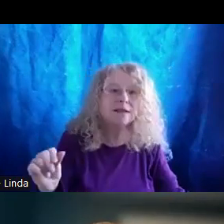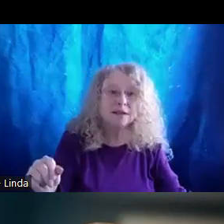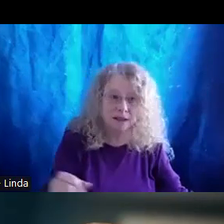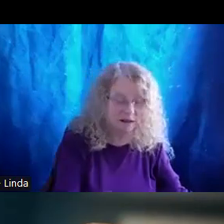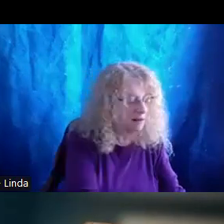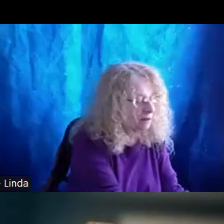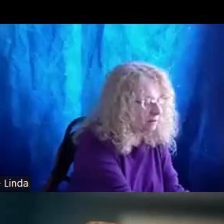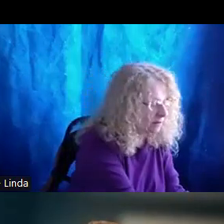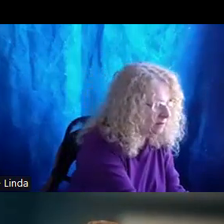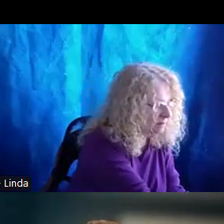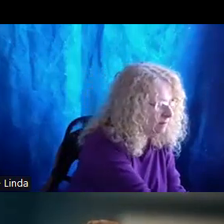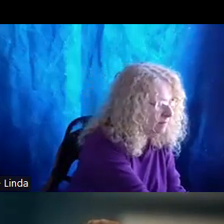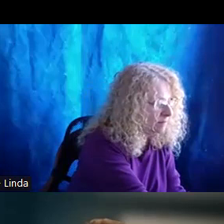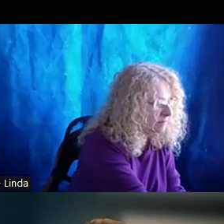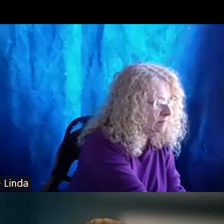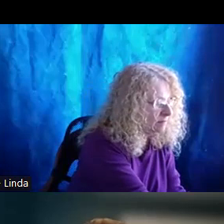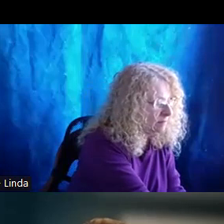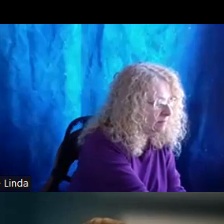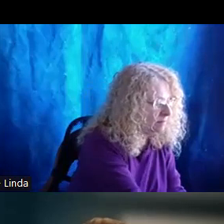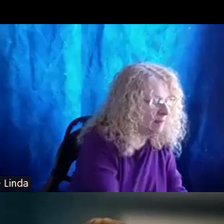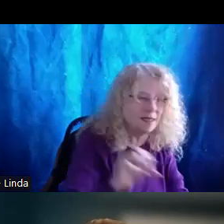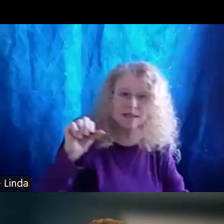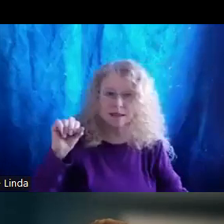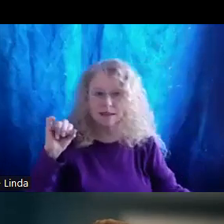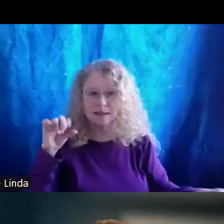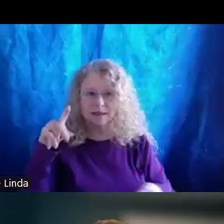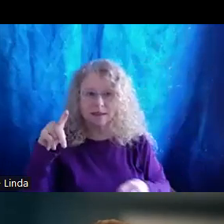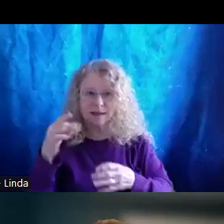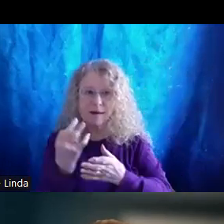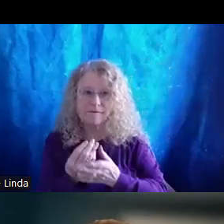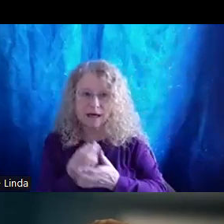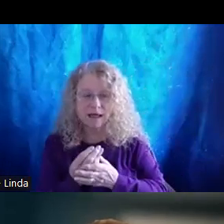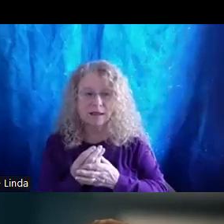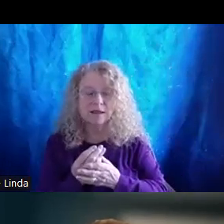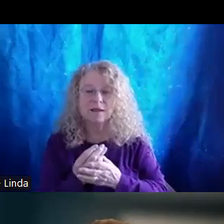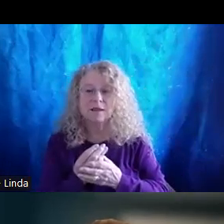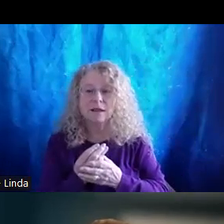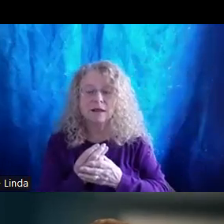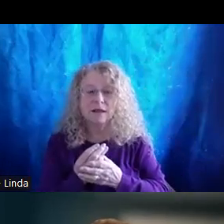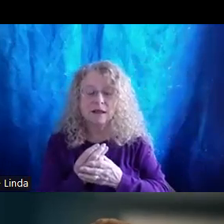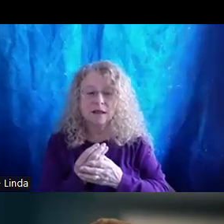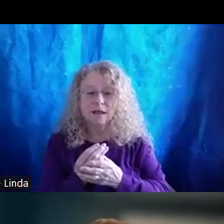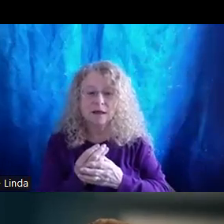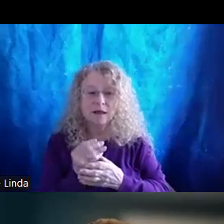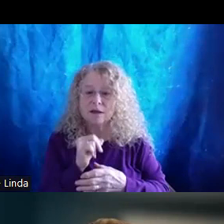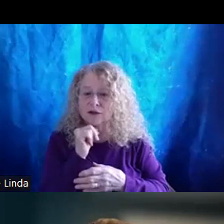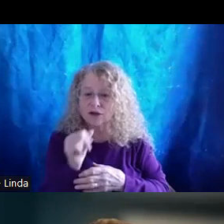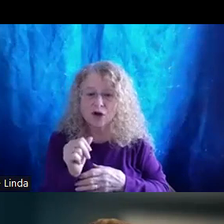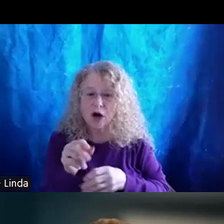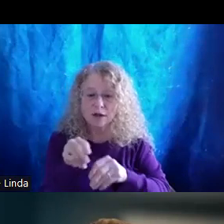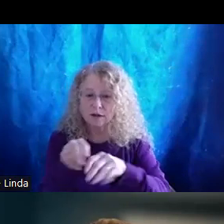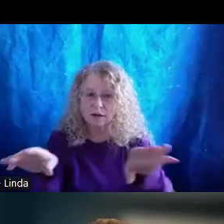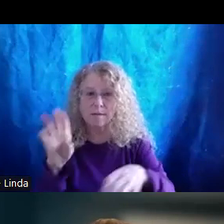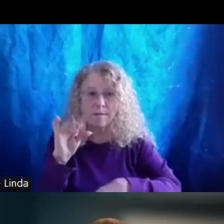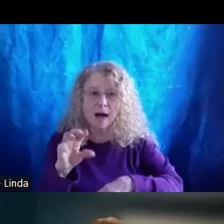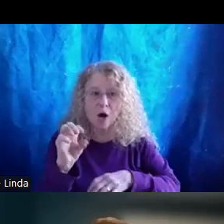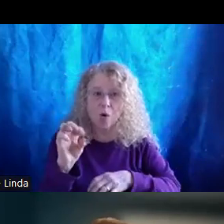SO THE SIP FUNDING WILL BE, IT IS NOT DISTRIBUTED BY ODHS STAFF. IT WILL BE PARTNER --